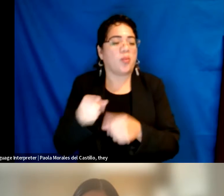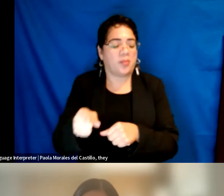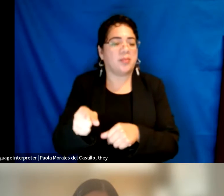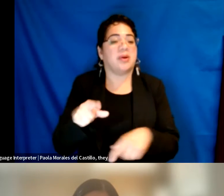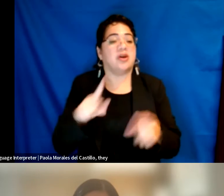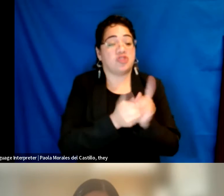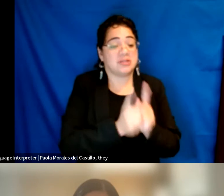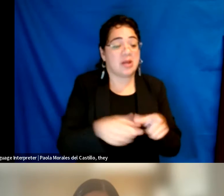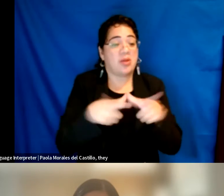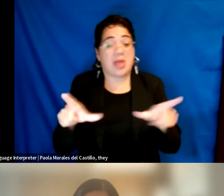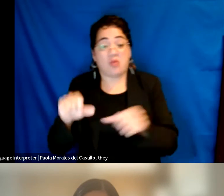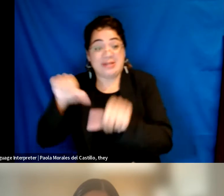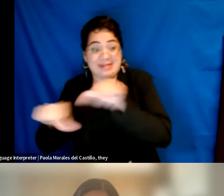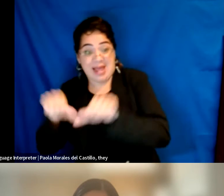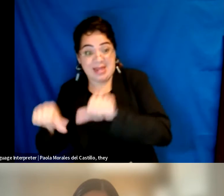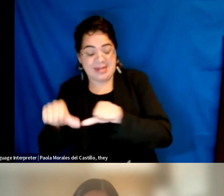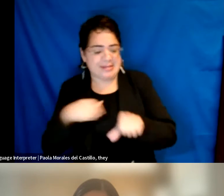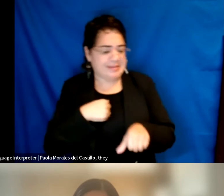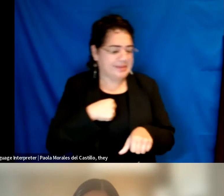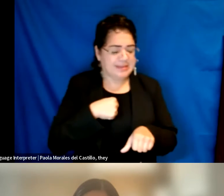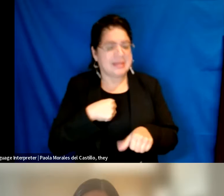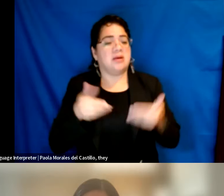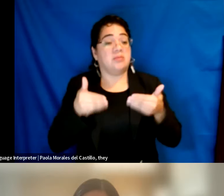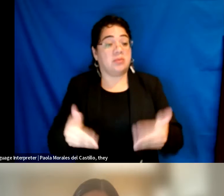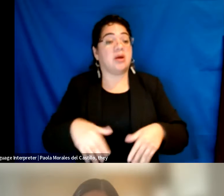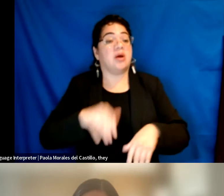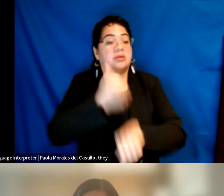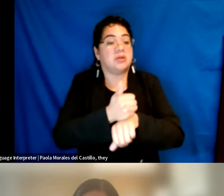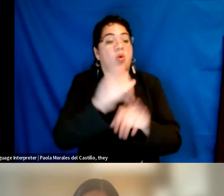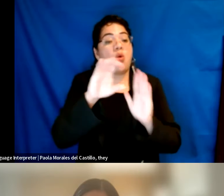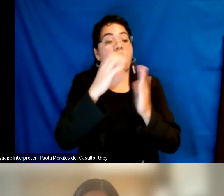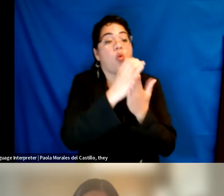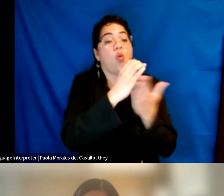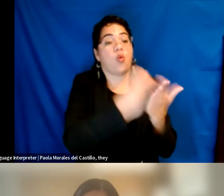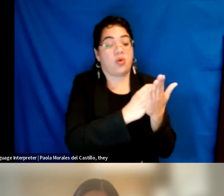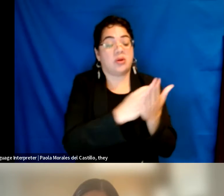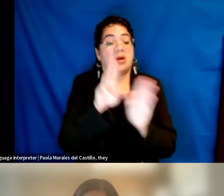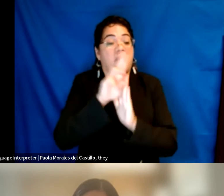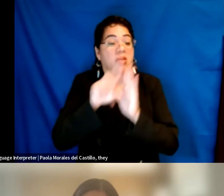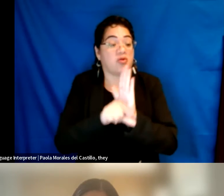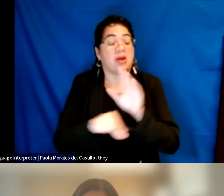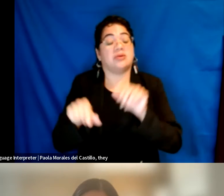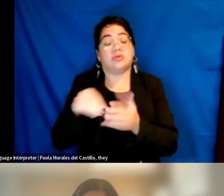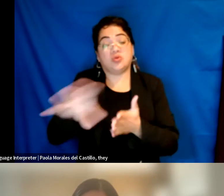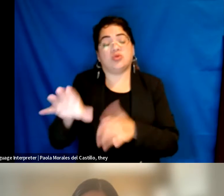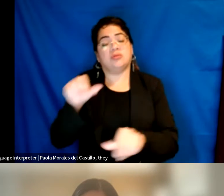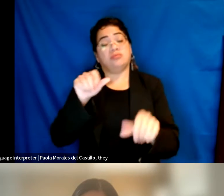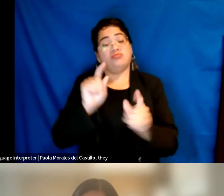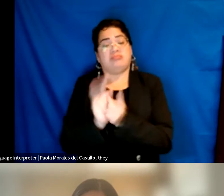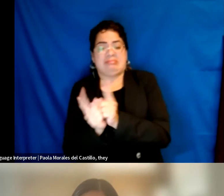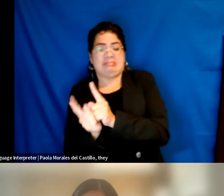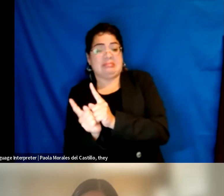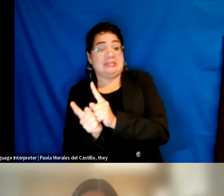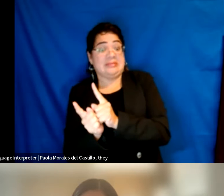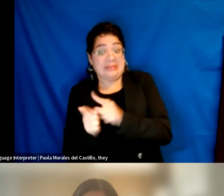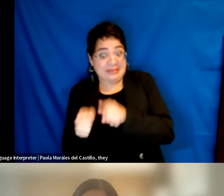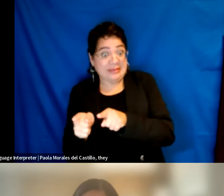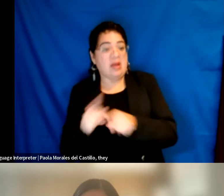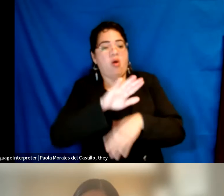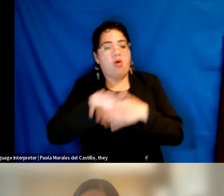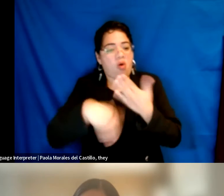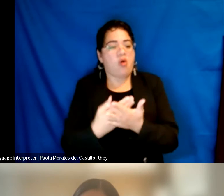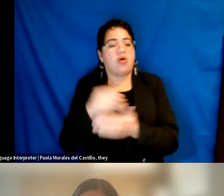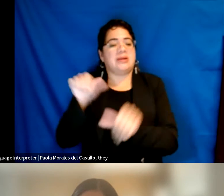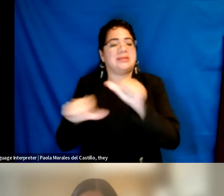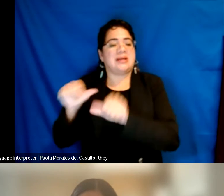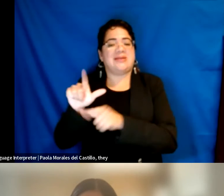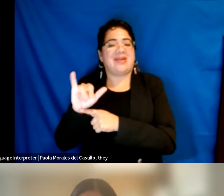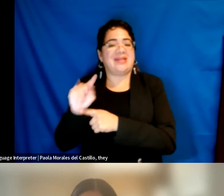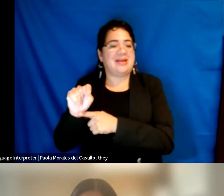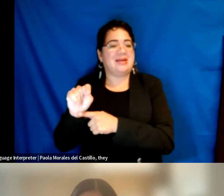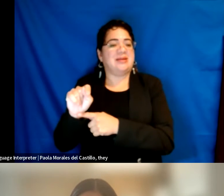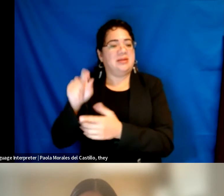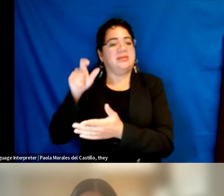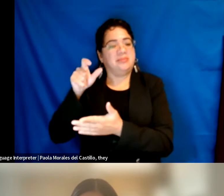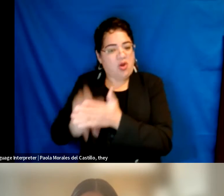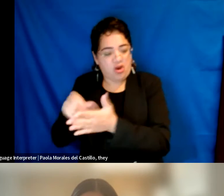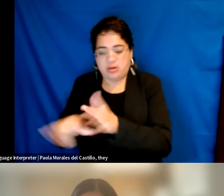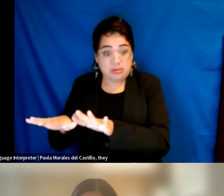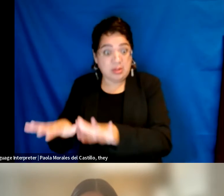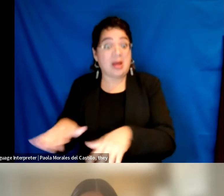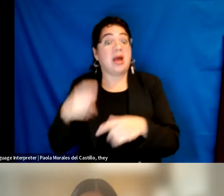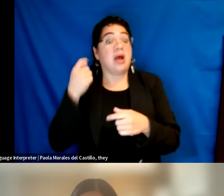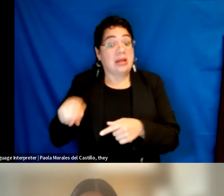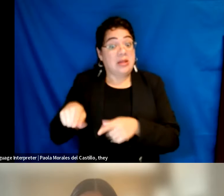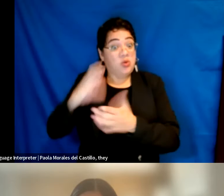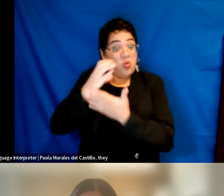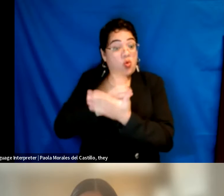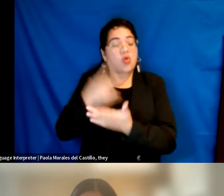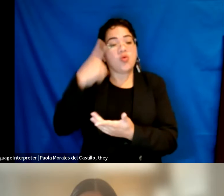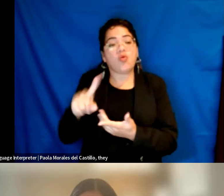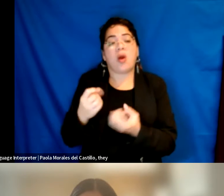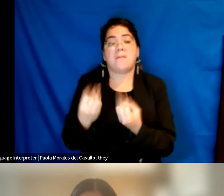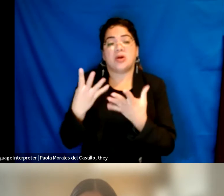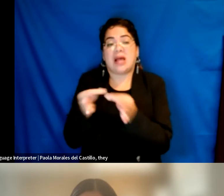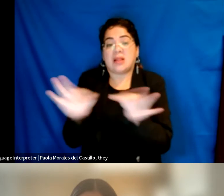Rebecca Tarvin (she/her): mit ctl, and we thought it would be interesting to have a course where students undergraduate students translate scientific papers into other languages. And so the course is geared primarily for students who are multilingual and one hundred and fifty.